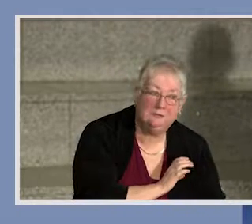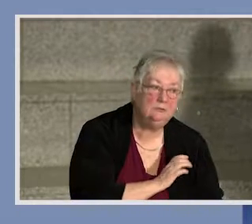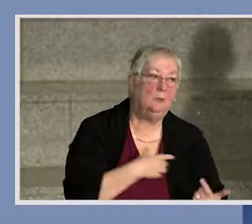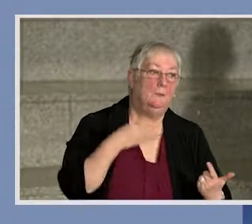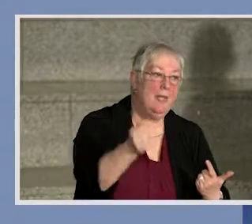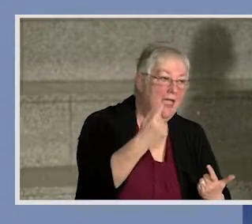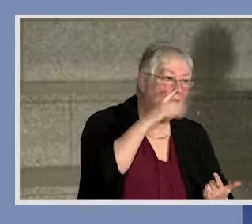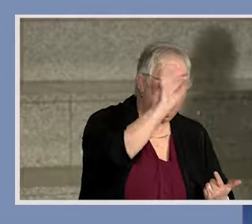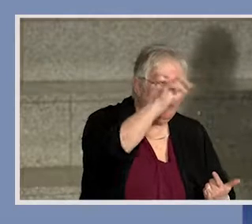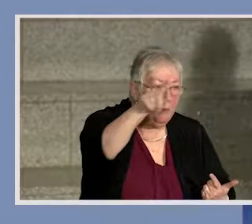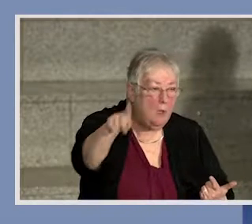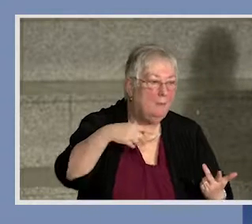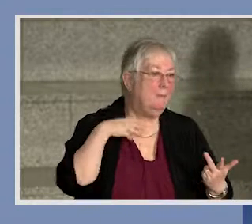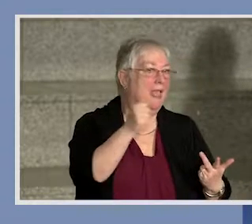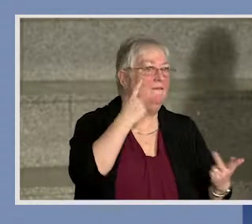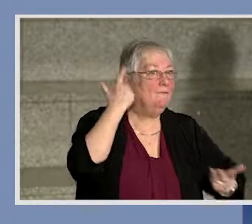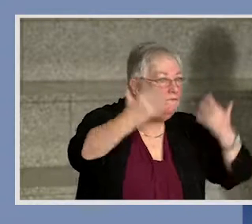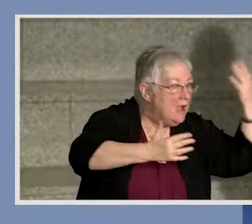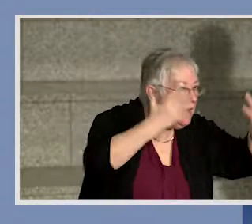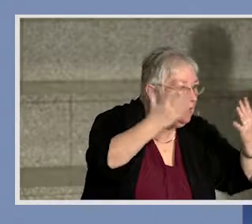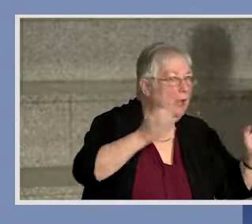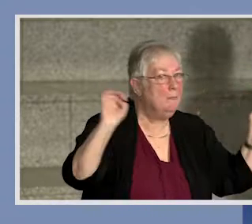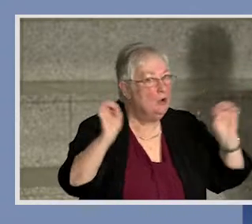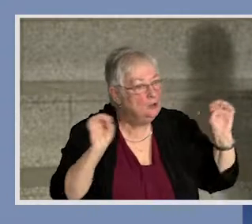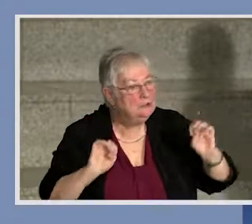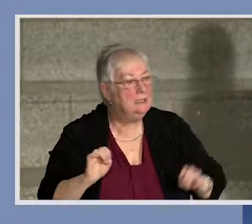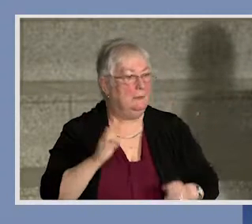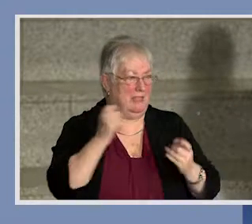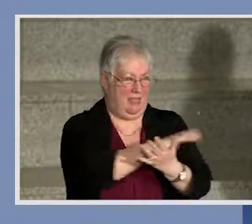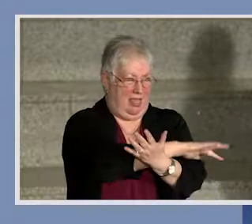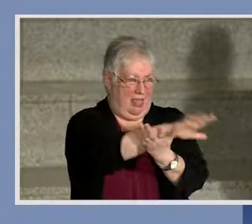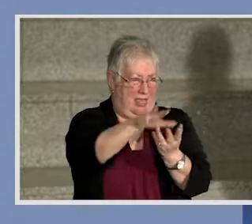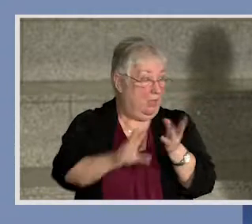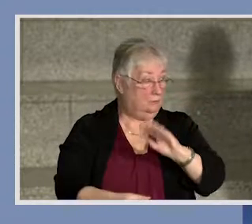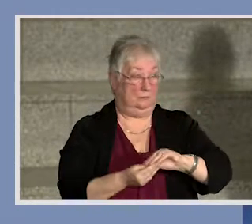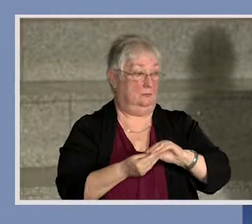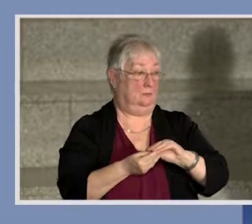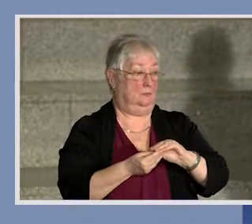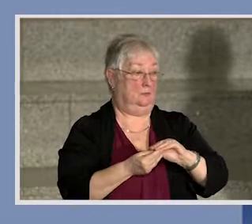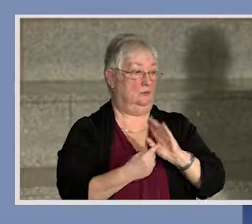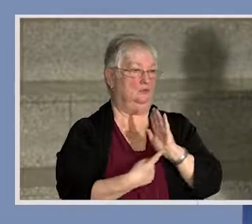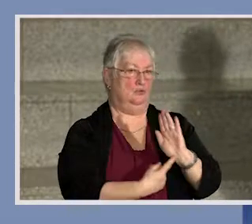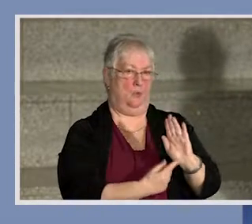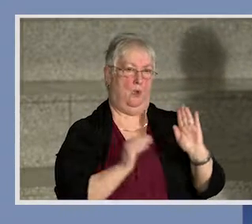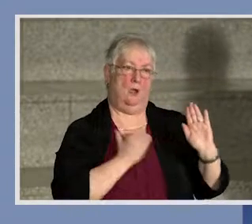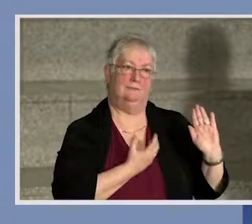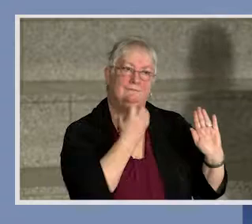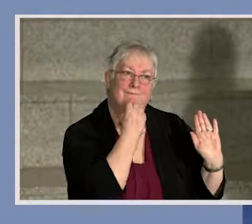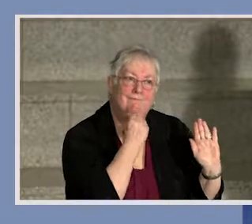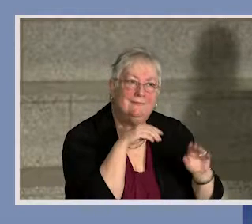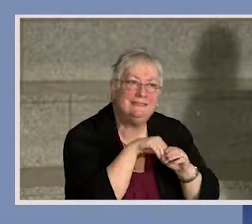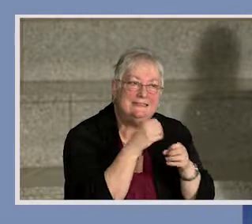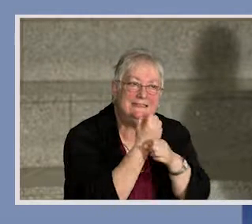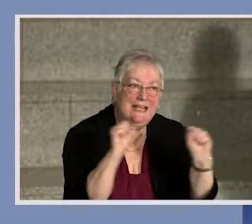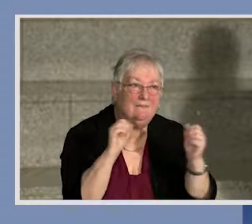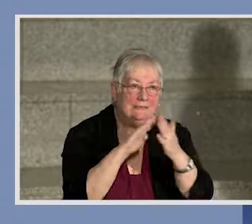BUT TOGETHER, THEY REFLECT OUR VALUES TO BUILD A SAFER AND STRONGER CITY.